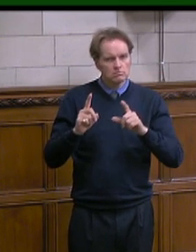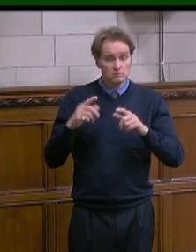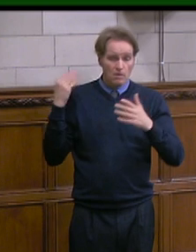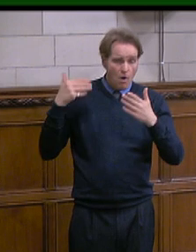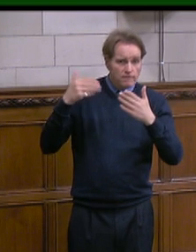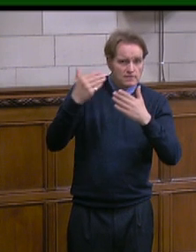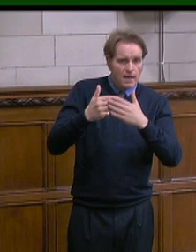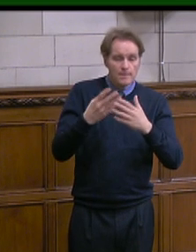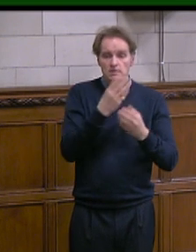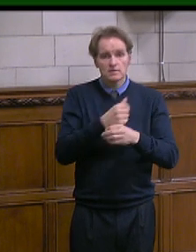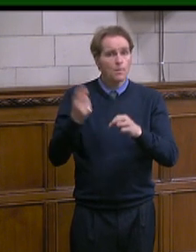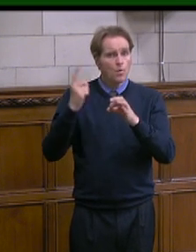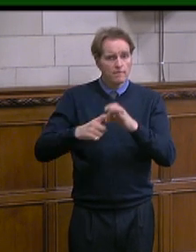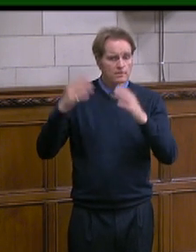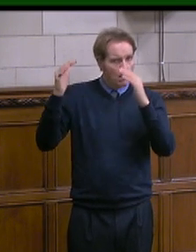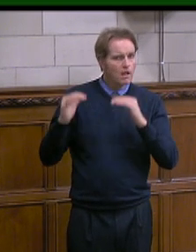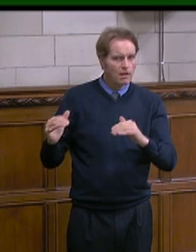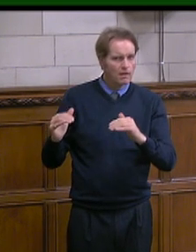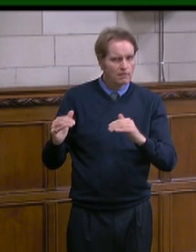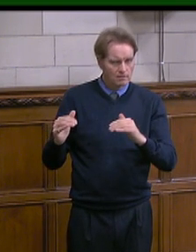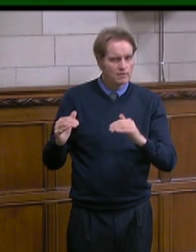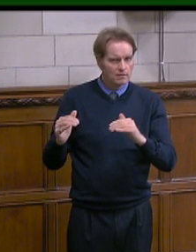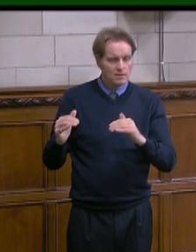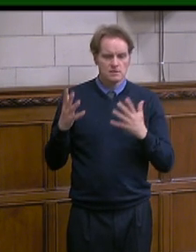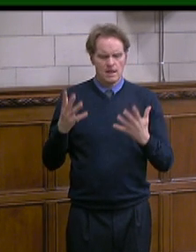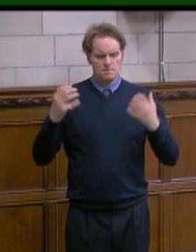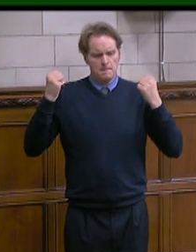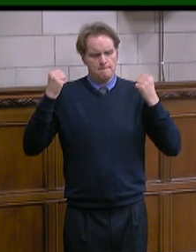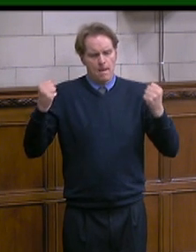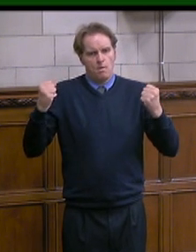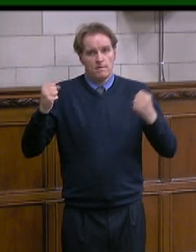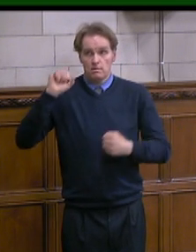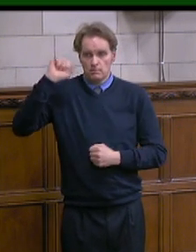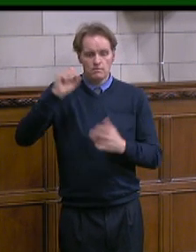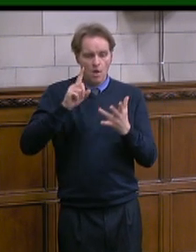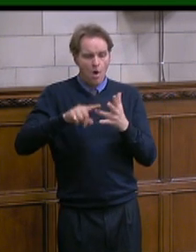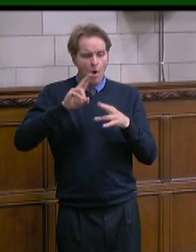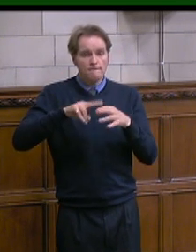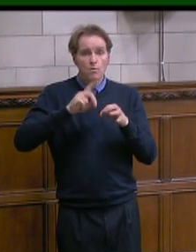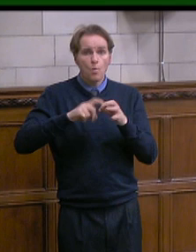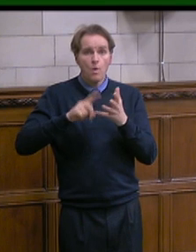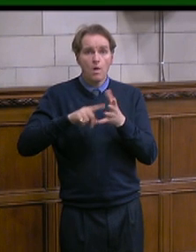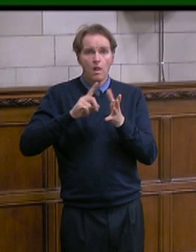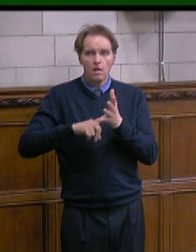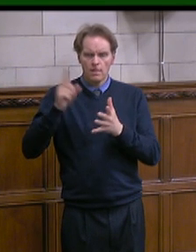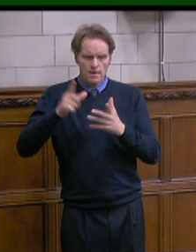deciding to have a very powerful regulator, which is absolutely right to ensure that we maintain standards.